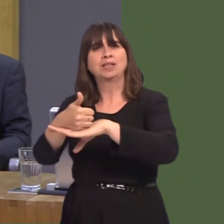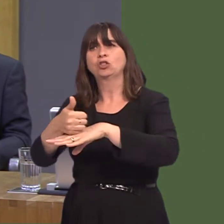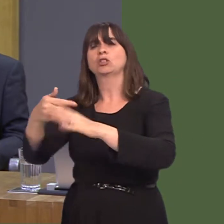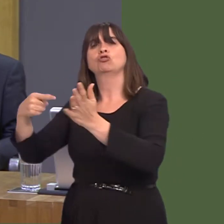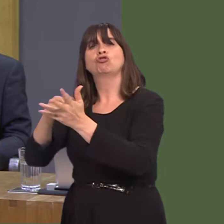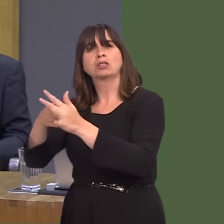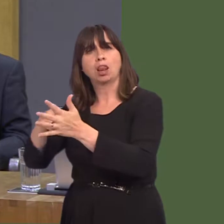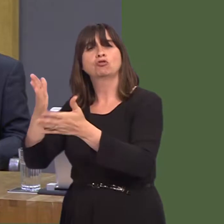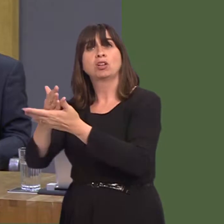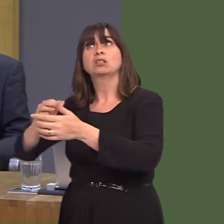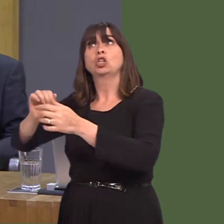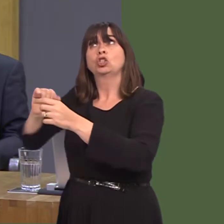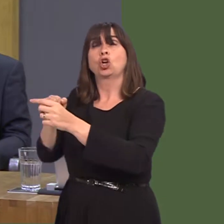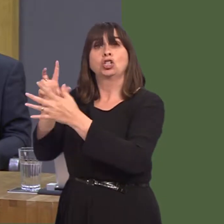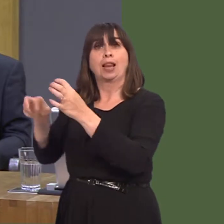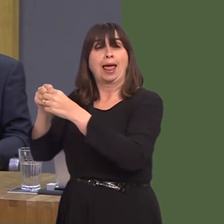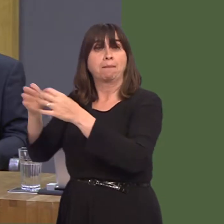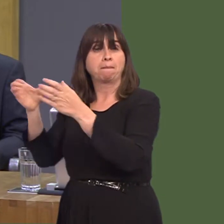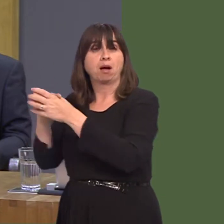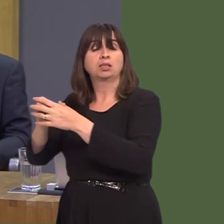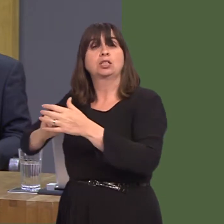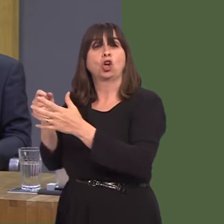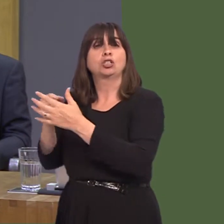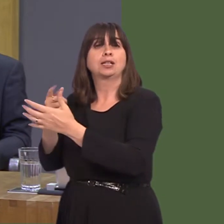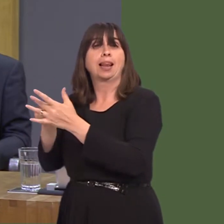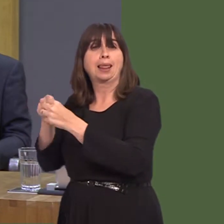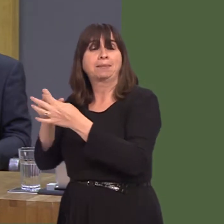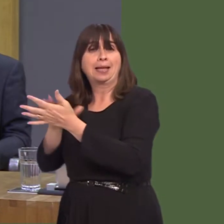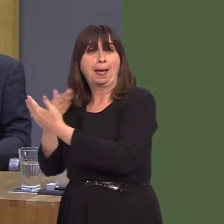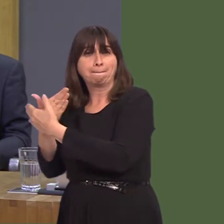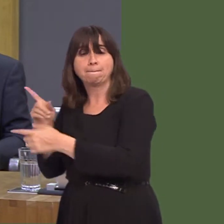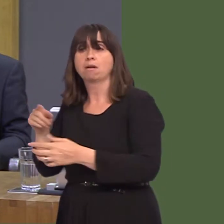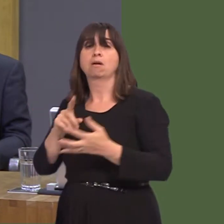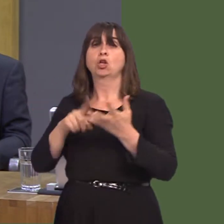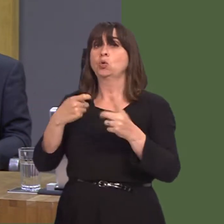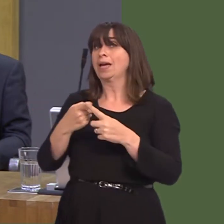the Scottish Labour Party, the Scottish Liberal Democrat Party, the UK Labour Party, the Labour